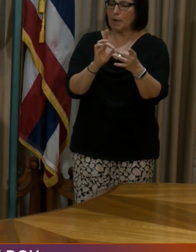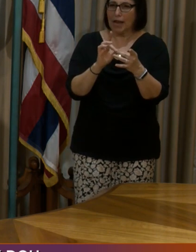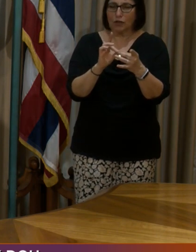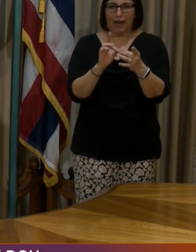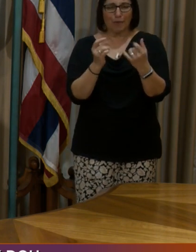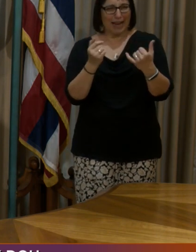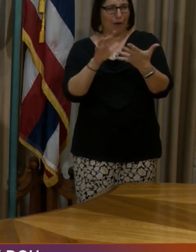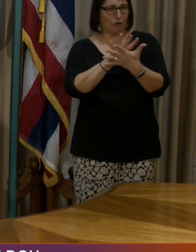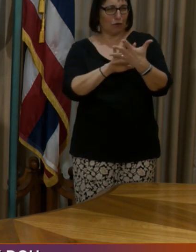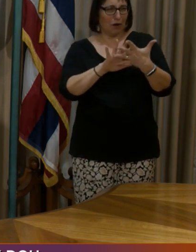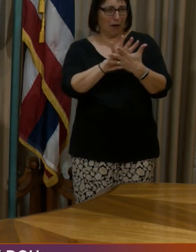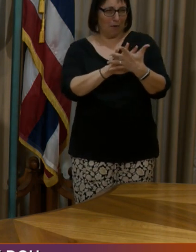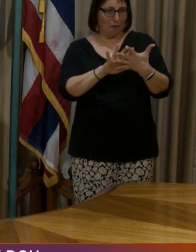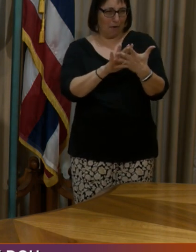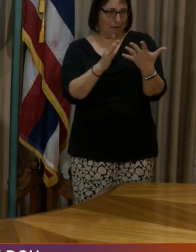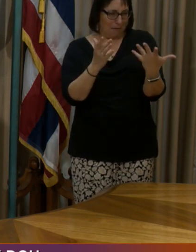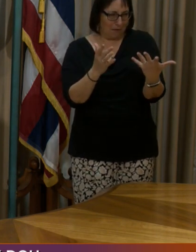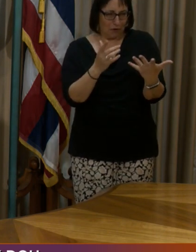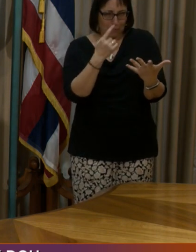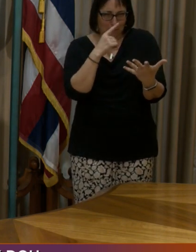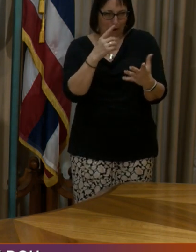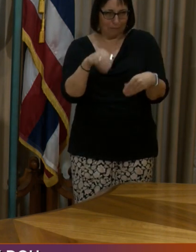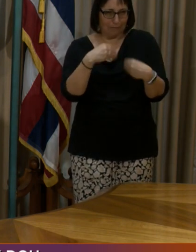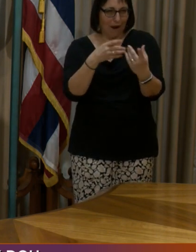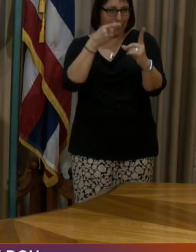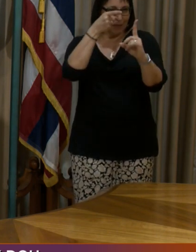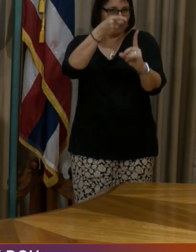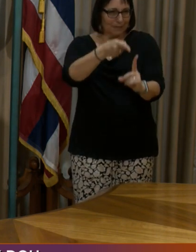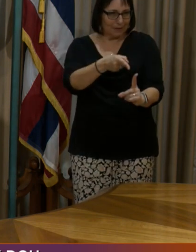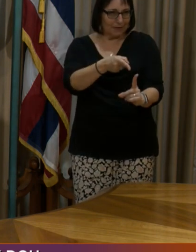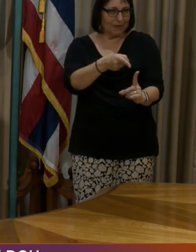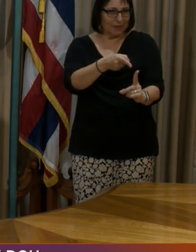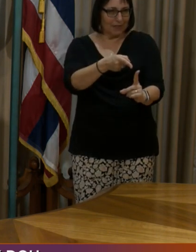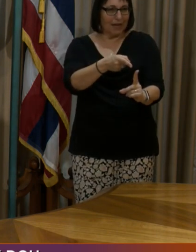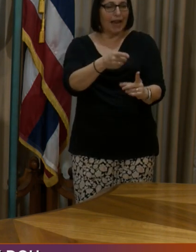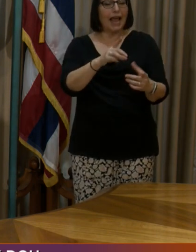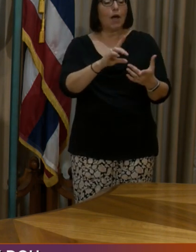THE THRESHOLDS THAT WOULD BE IMPLEMENTED IT RIGHT NOW FROM WHAT YOU WERE SAYING EARLIER. IT'S A LITTLE BIT GENERAL.